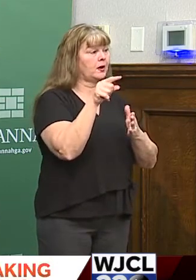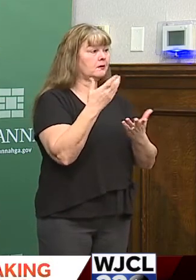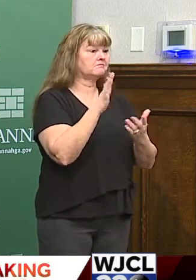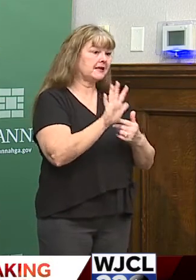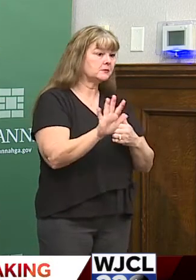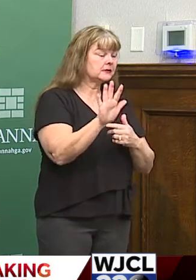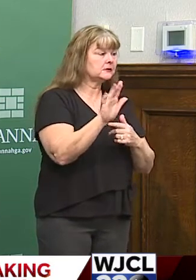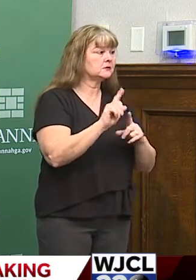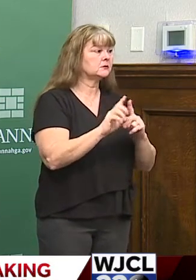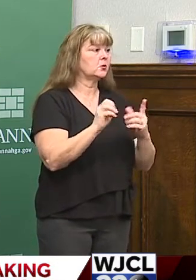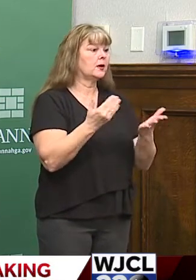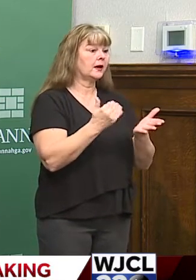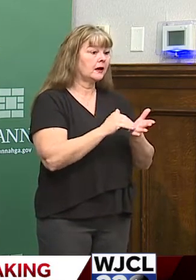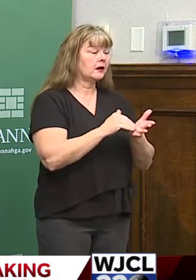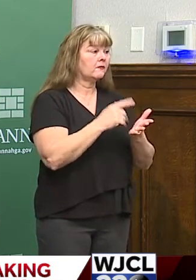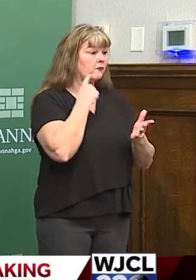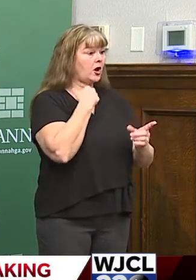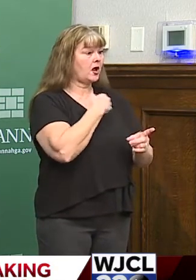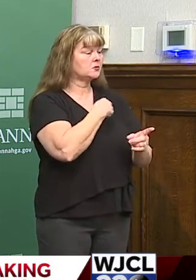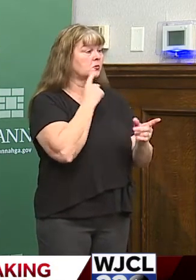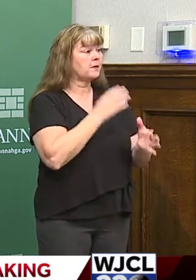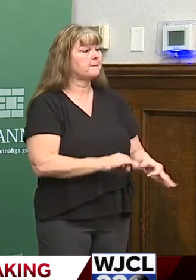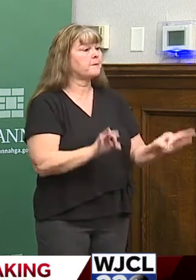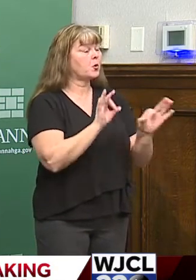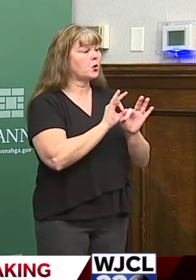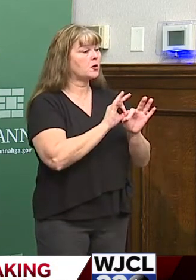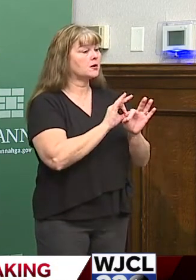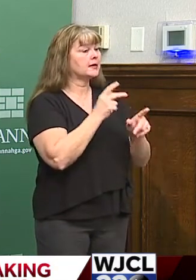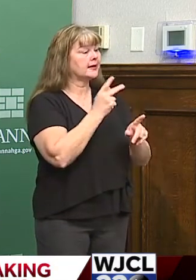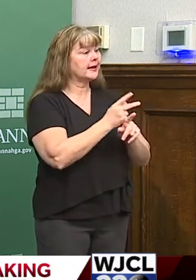WE'RE STILL ABOUT -- MANAGEABLE.